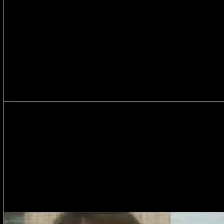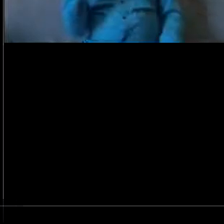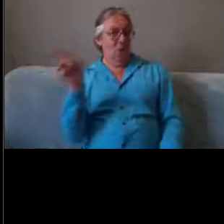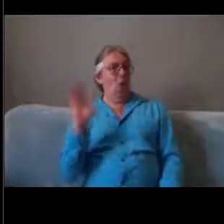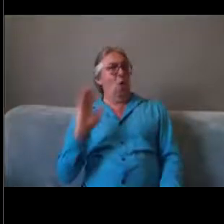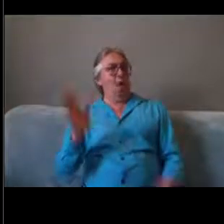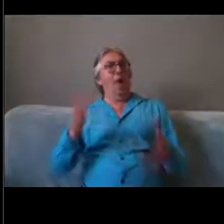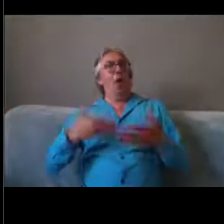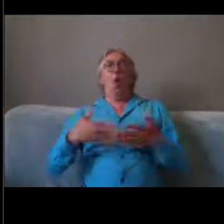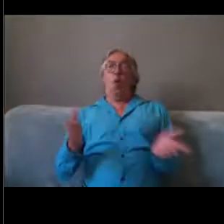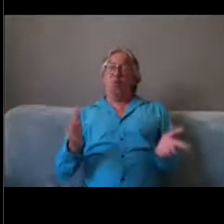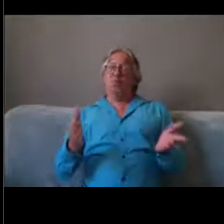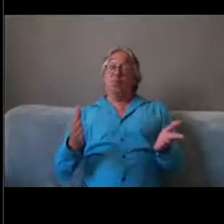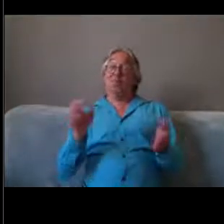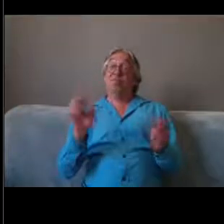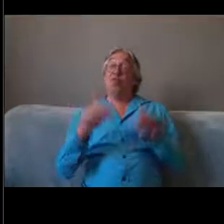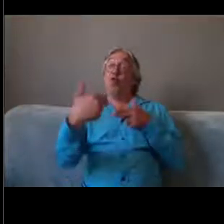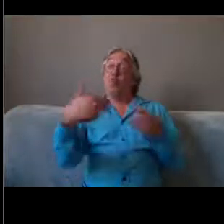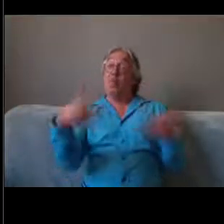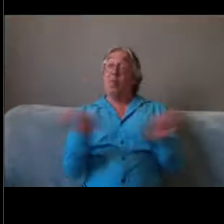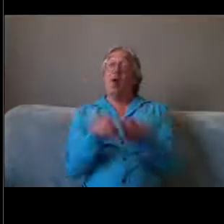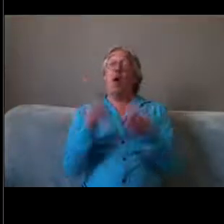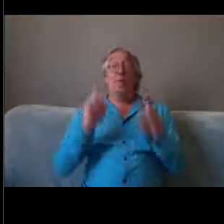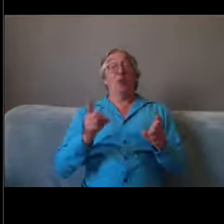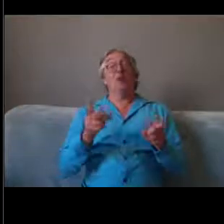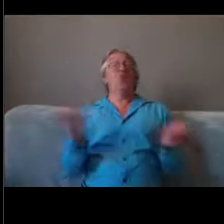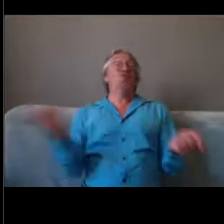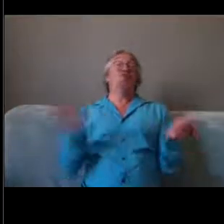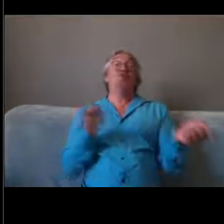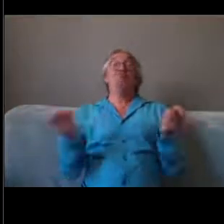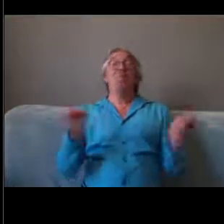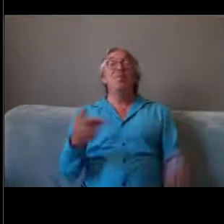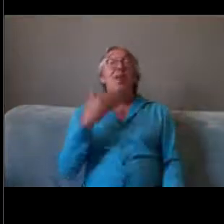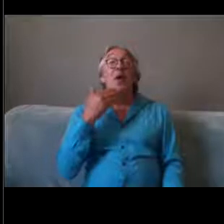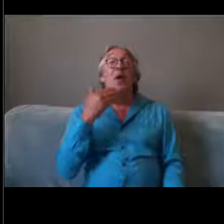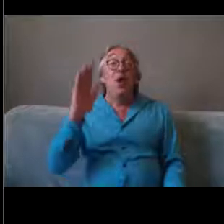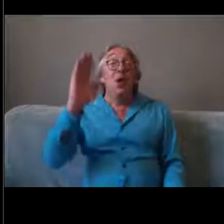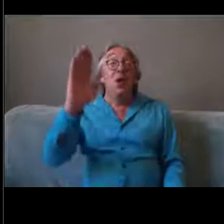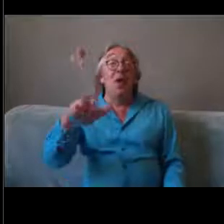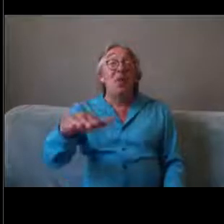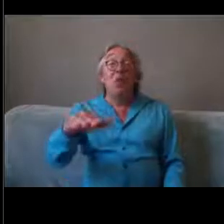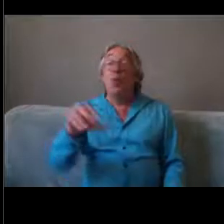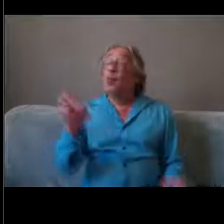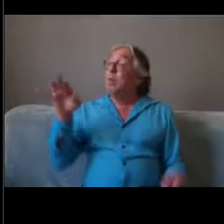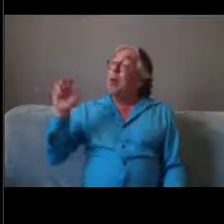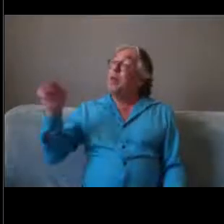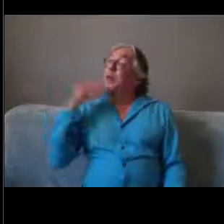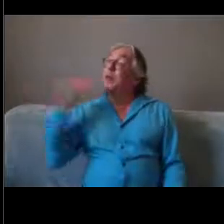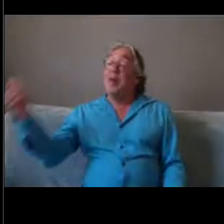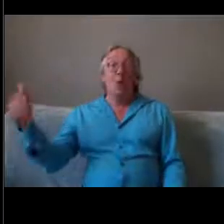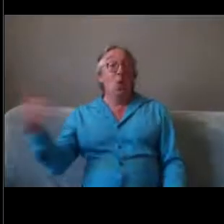And, we're recording this webinar and it'll be available afterwards